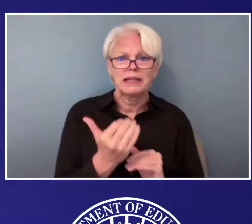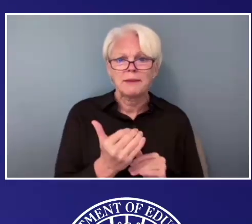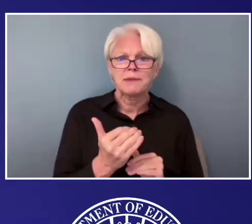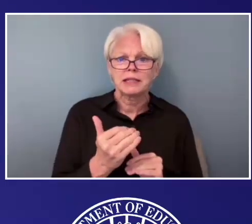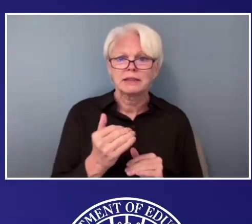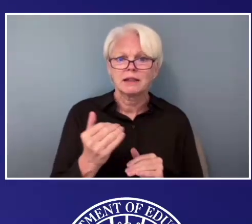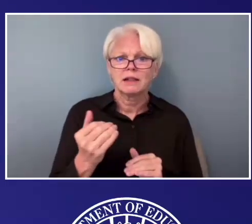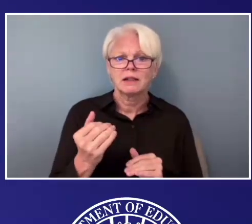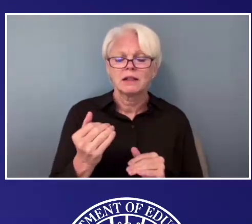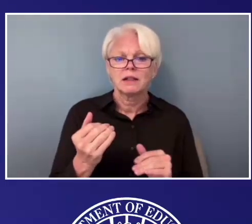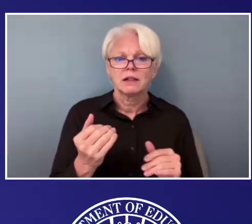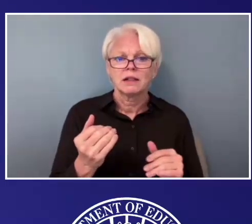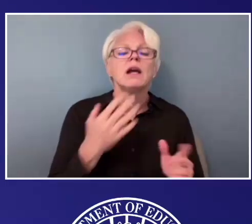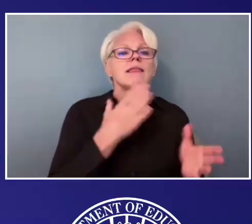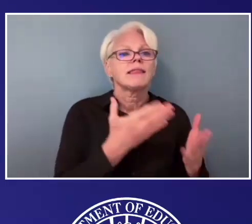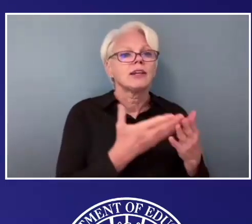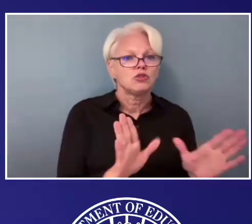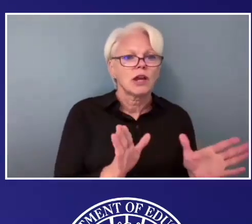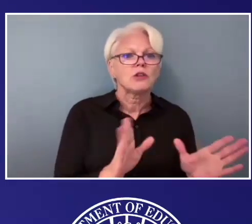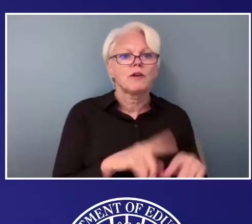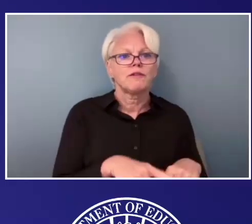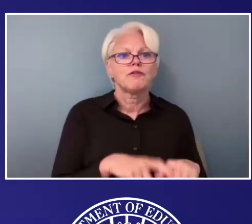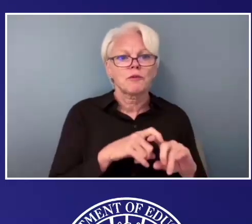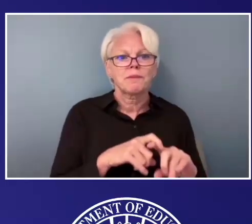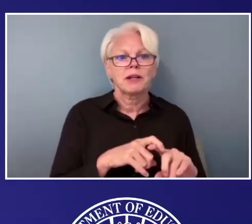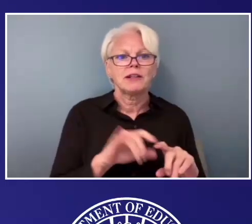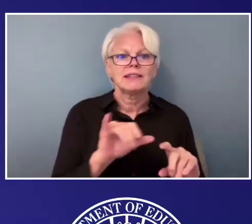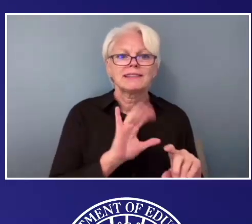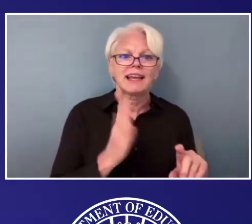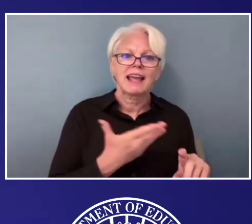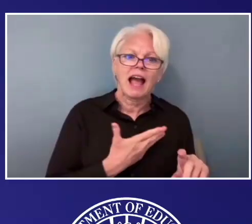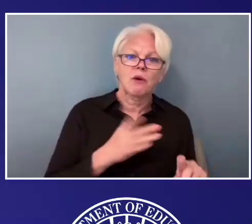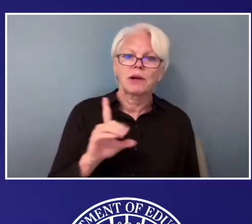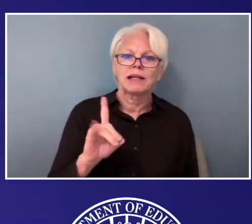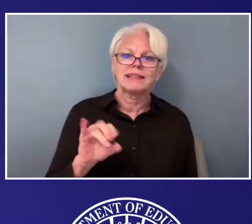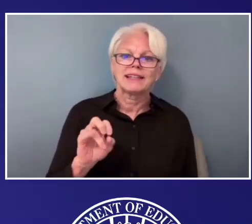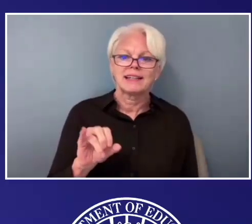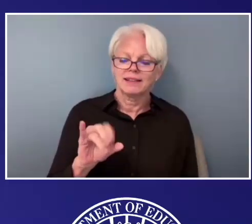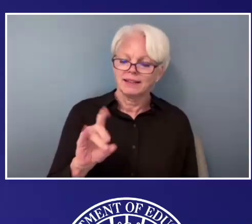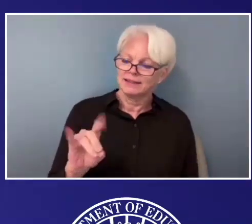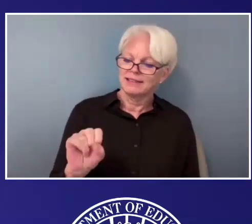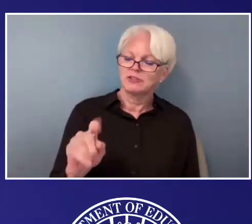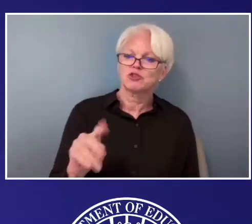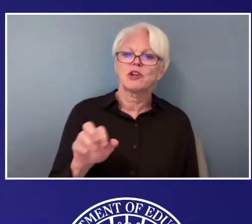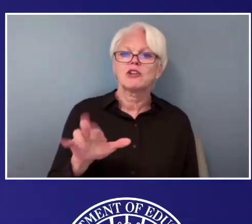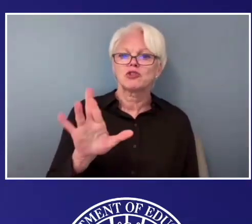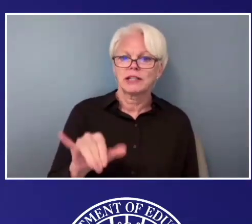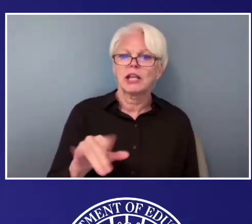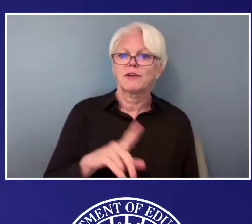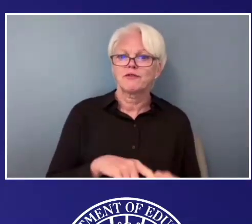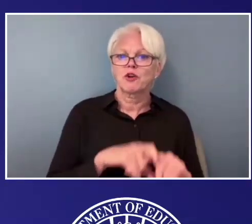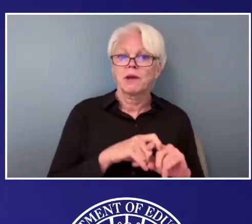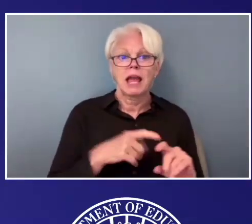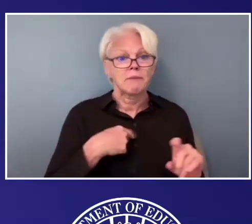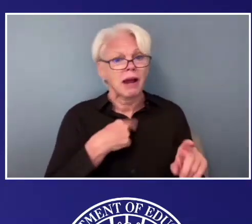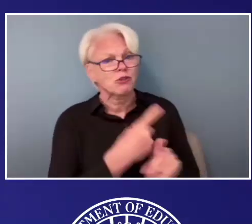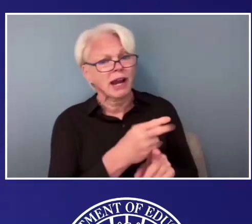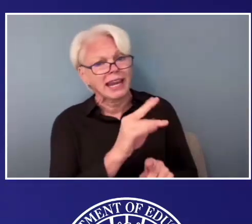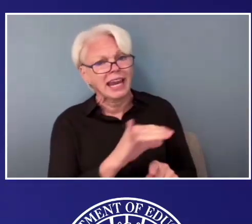So the general forbearance is kind of like our discretionary forbearance that would count. Eric, is that correct, or am I misspeaking on that because of servicing